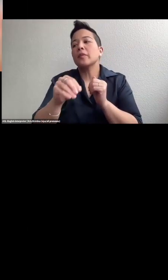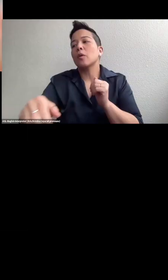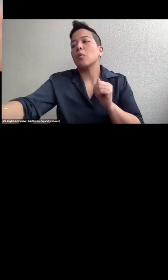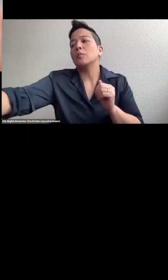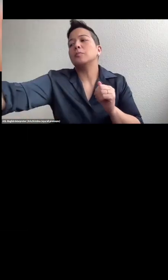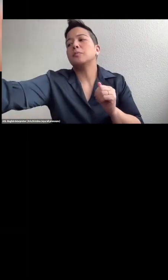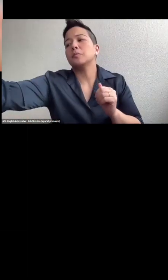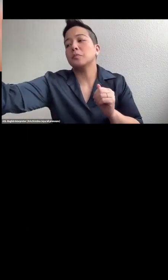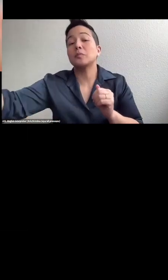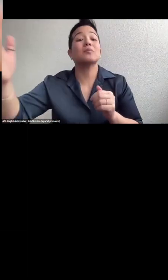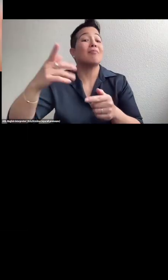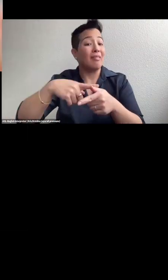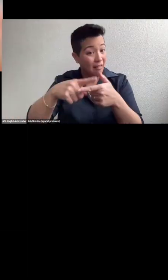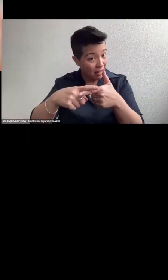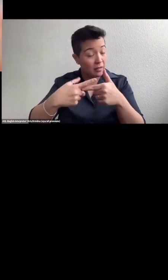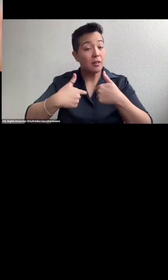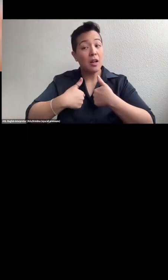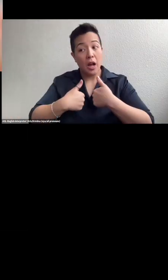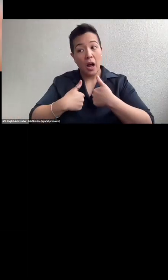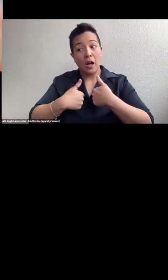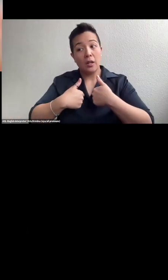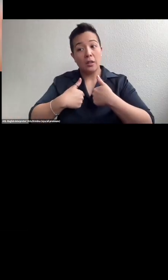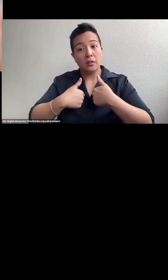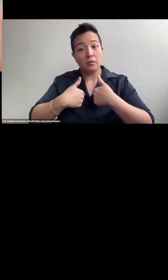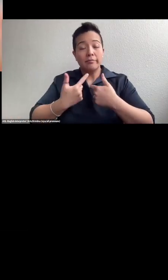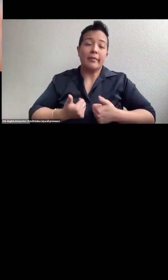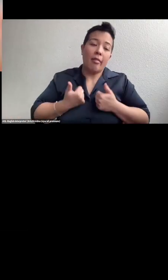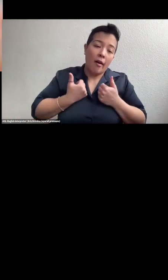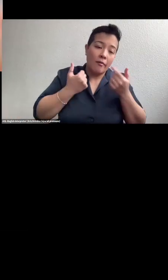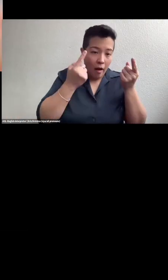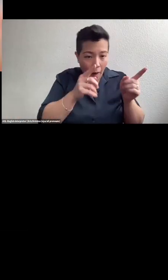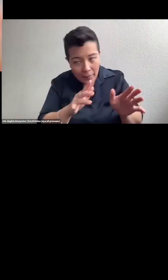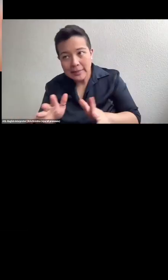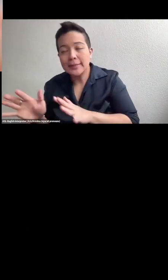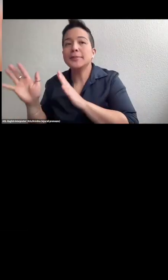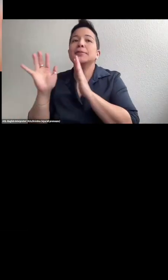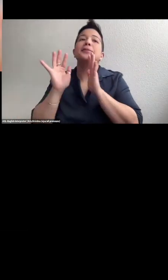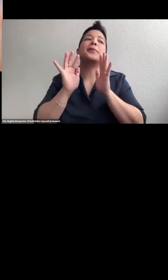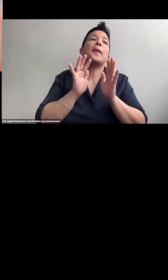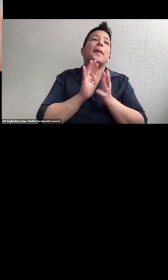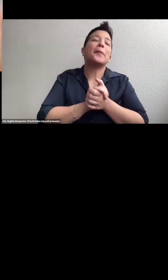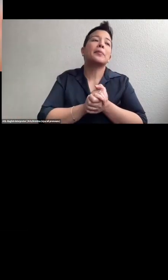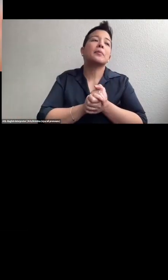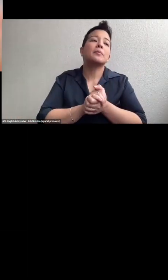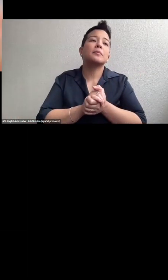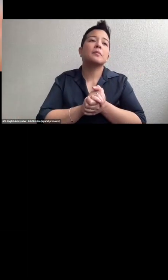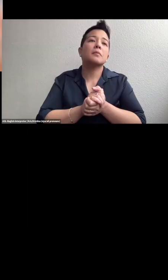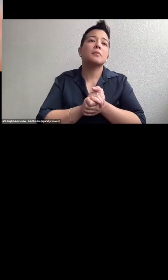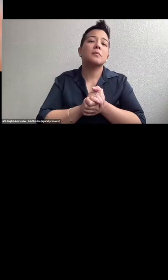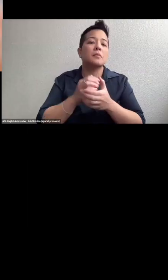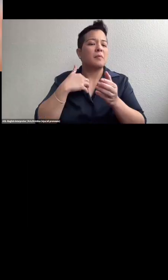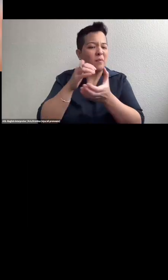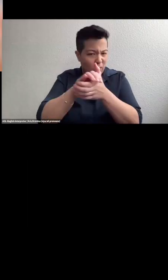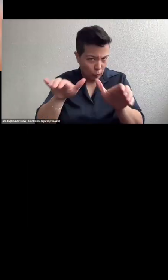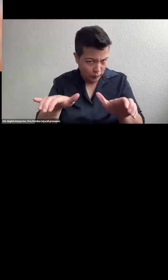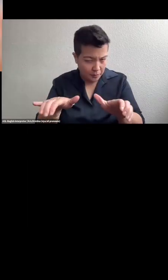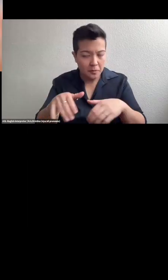then I, you know, life happens. Um, I get, you know, divorced, um, from